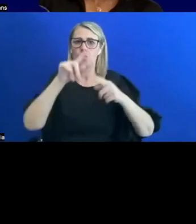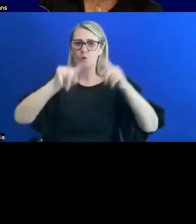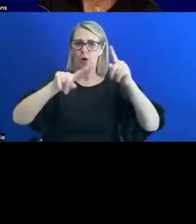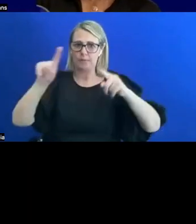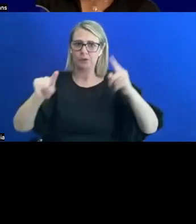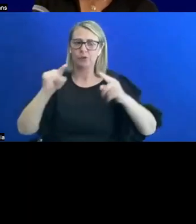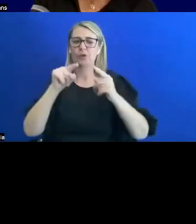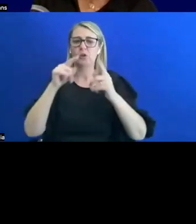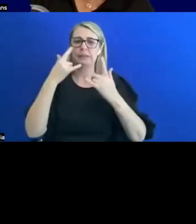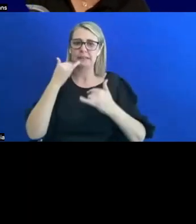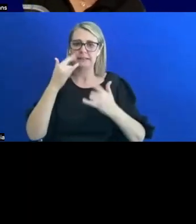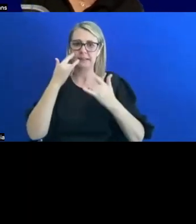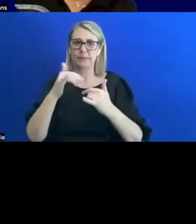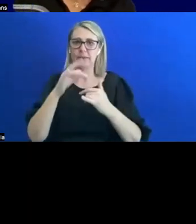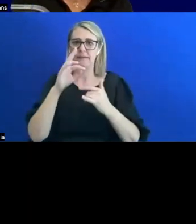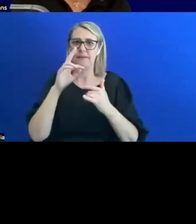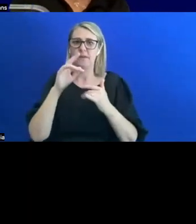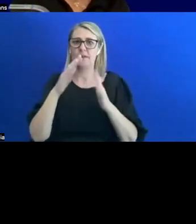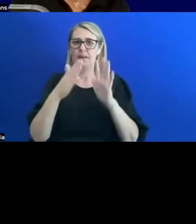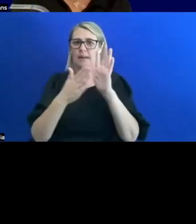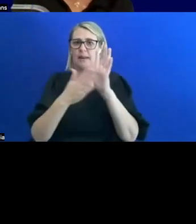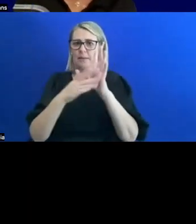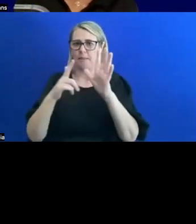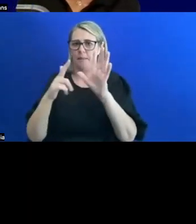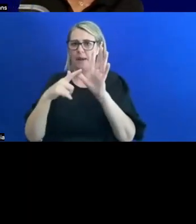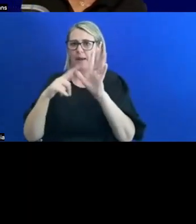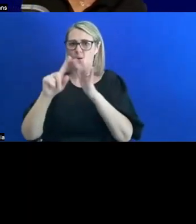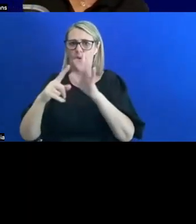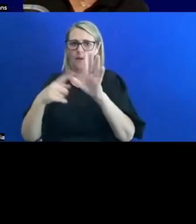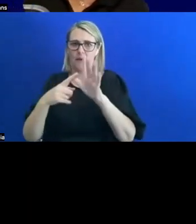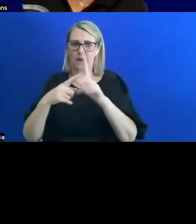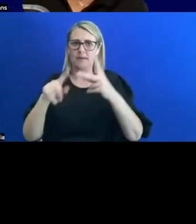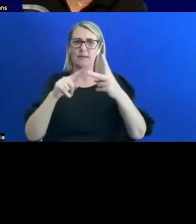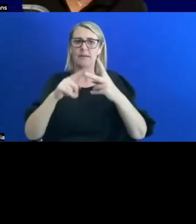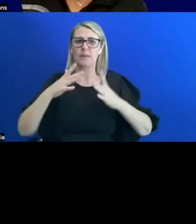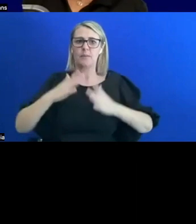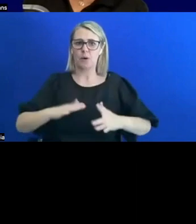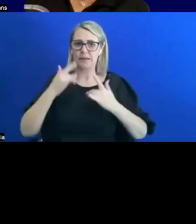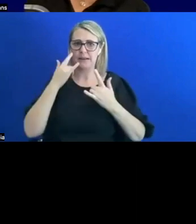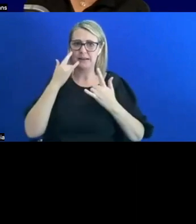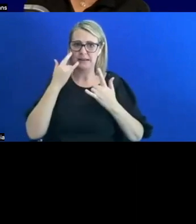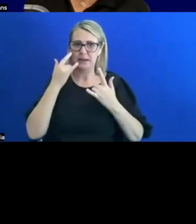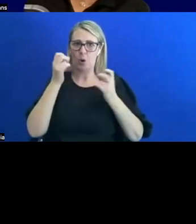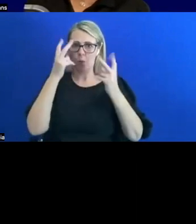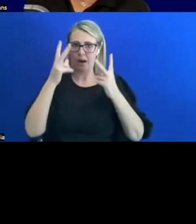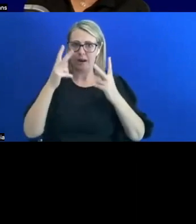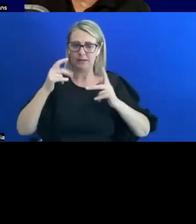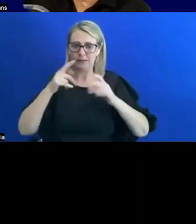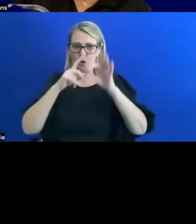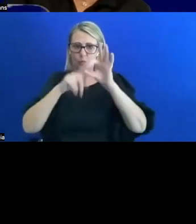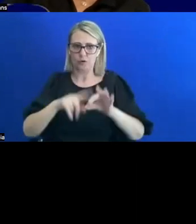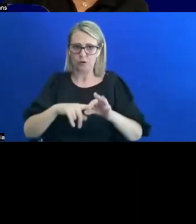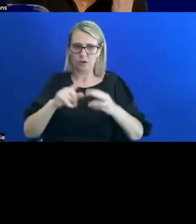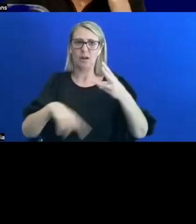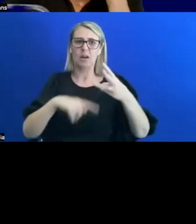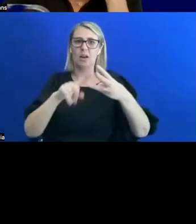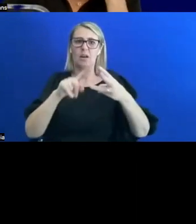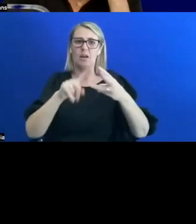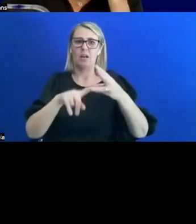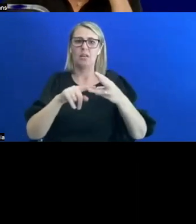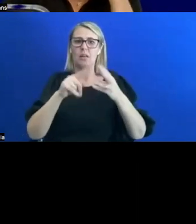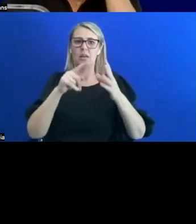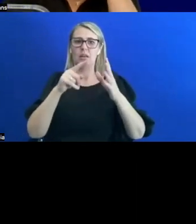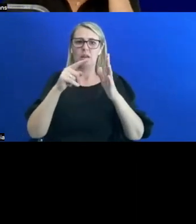Awareness, The Body Awareness Questionnaire and the Toronto Alexithymia Scale. Kelly Mahler